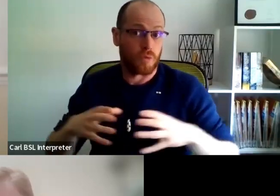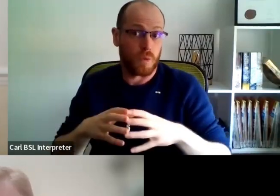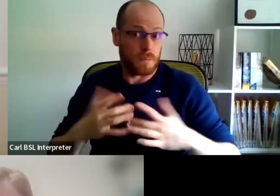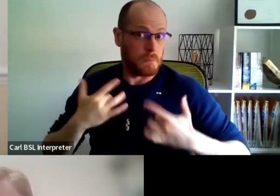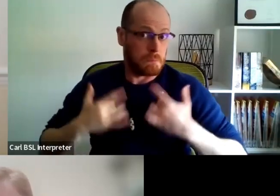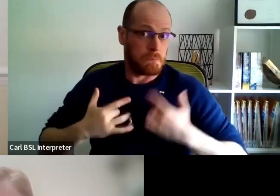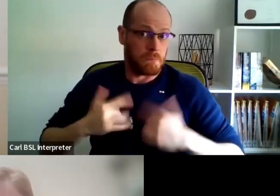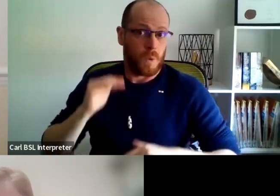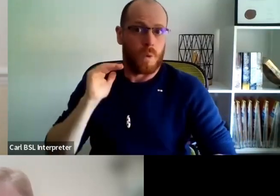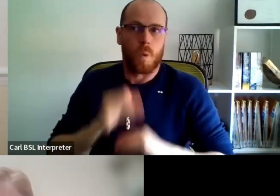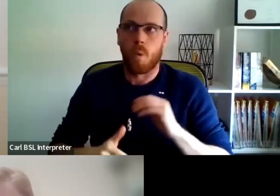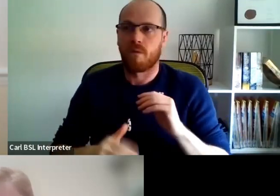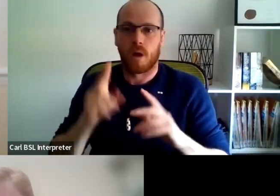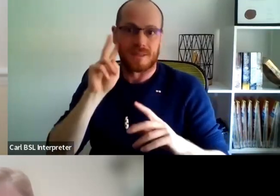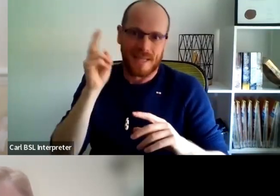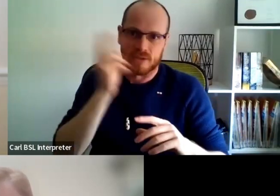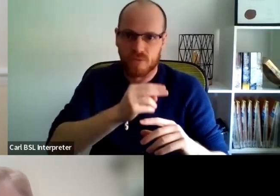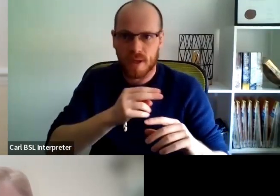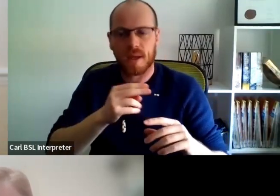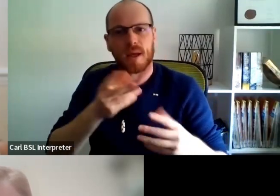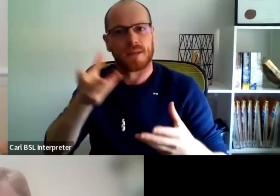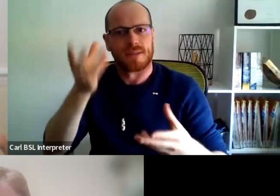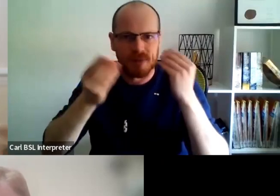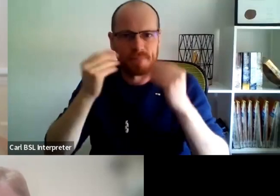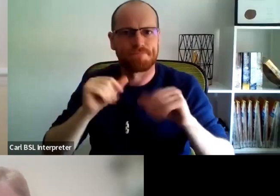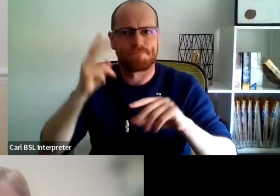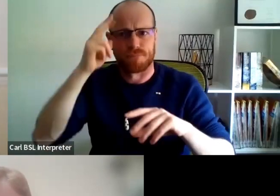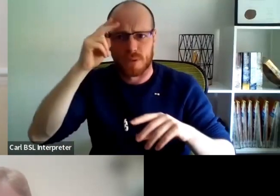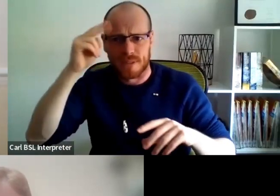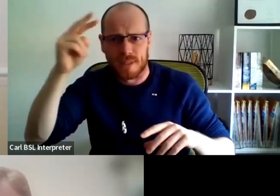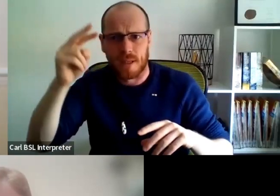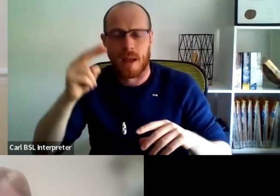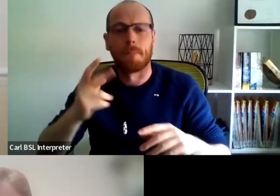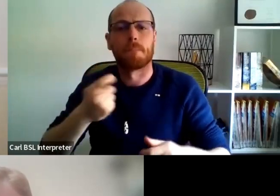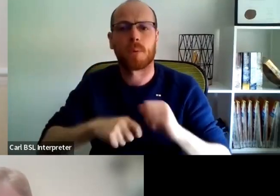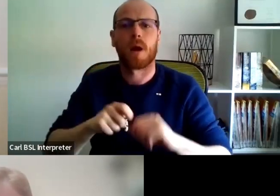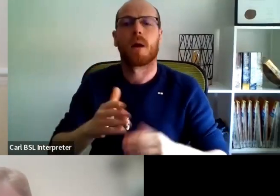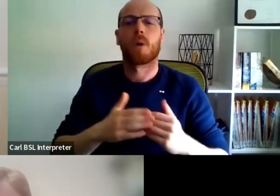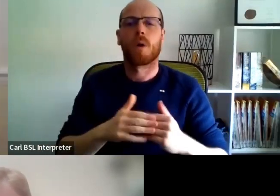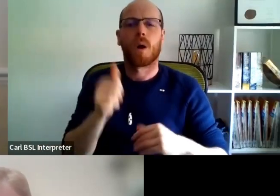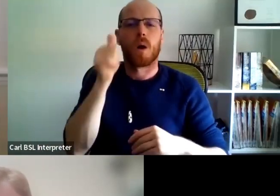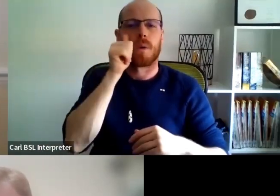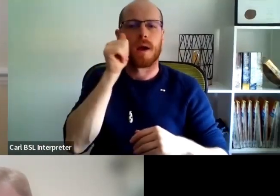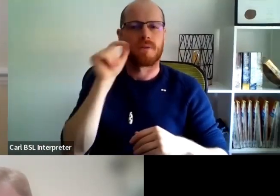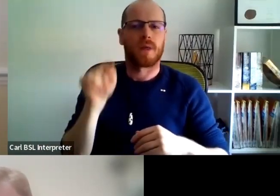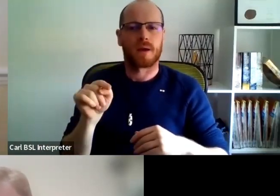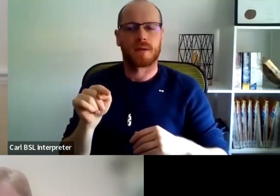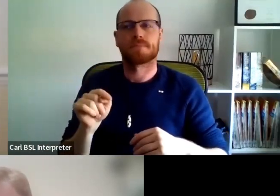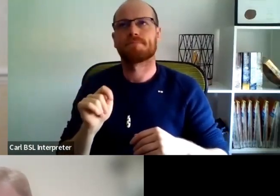the whole kind of sensory process, and and being aware of it, but but actually being able to to